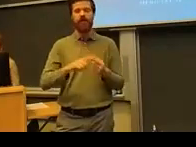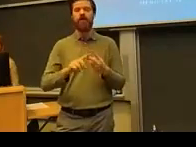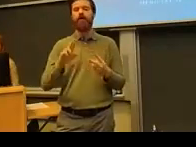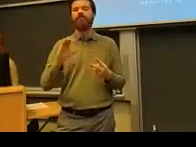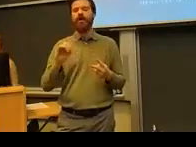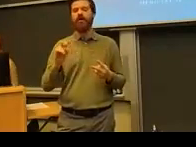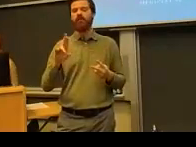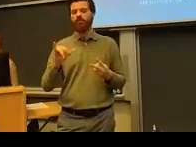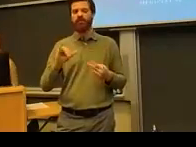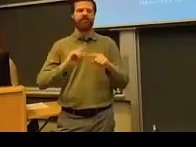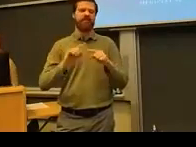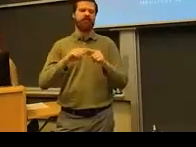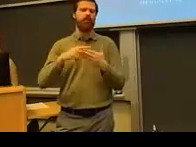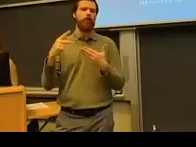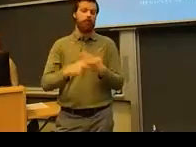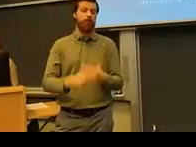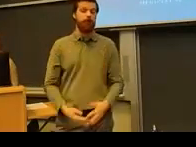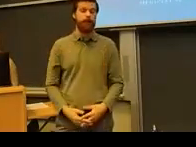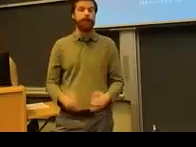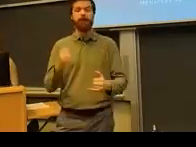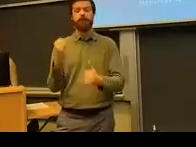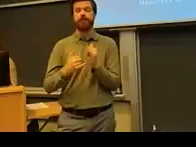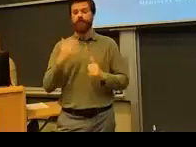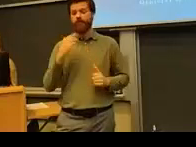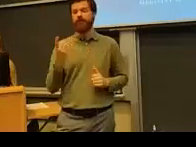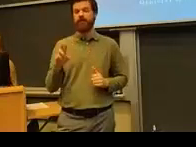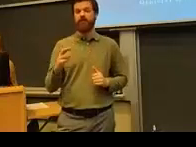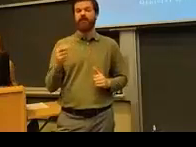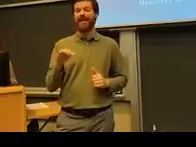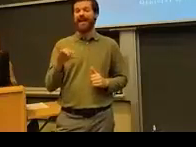of these things and then lastly which I know Dr Harris wants to try to get eventually is hospital